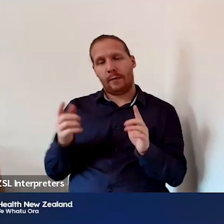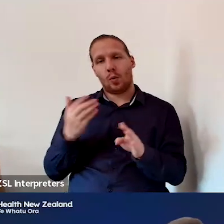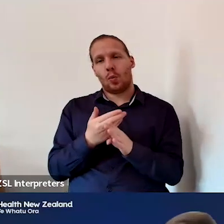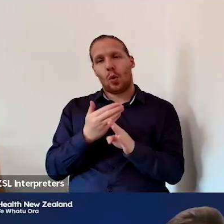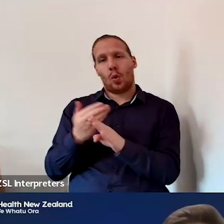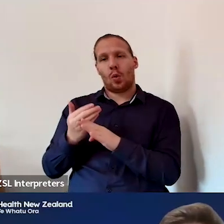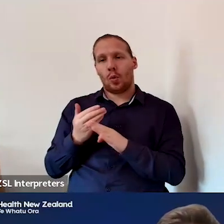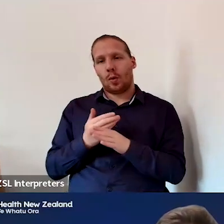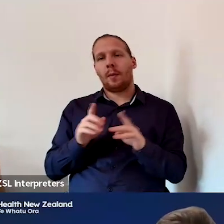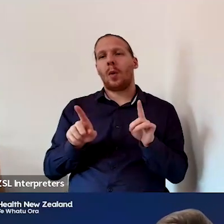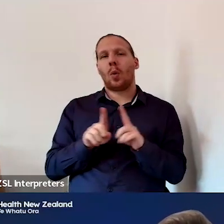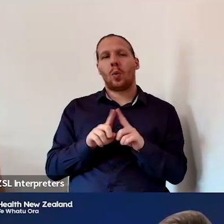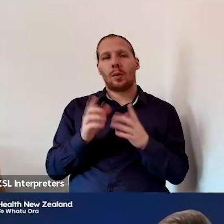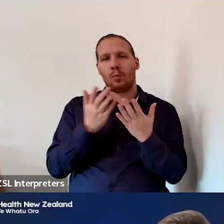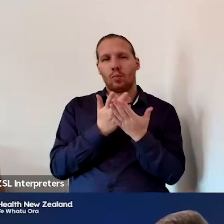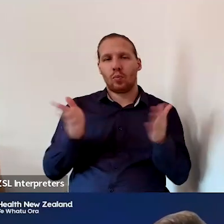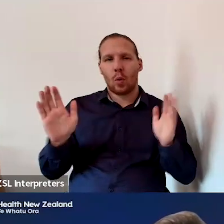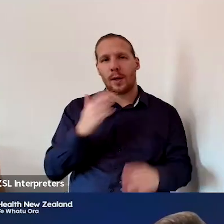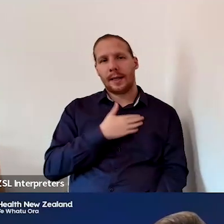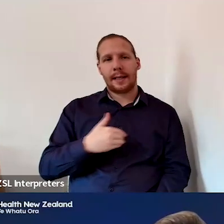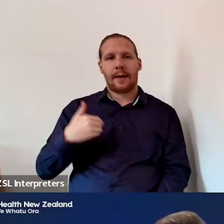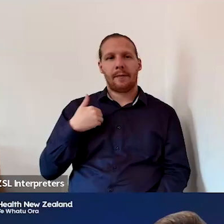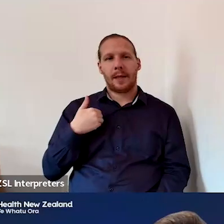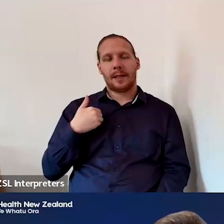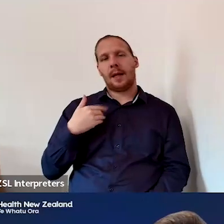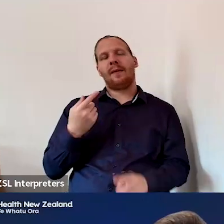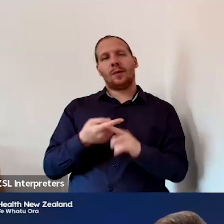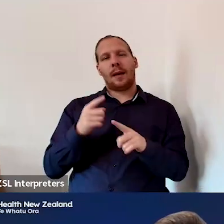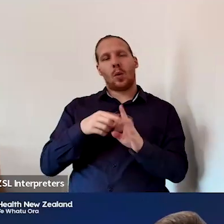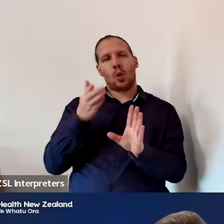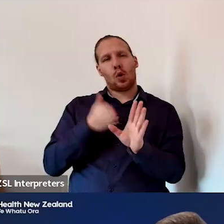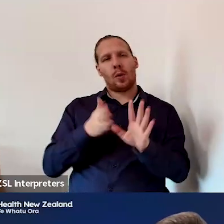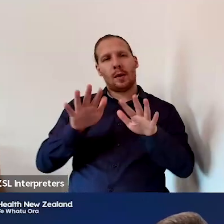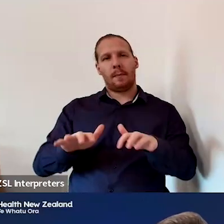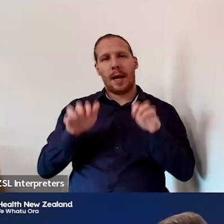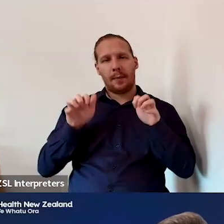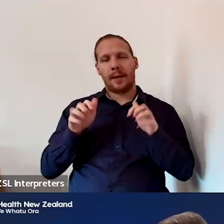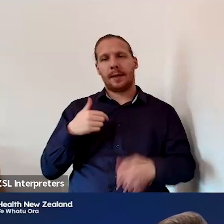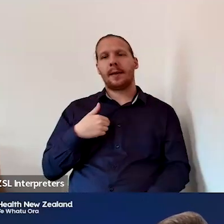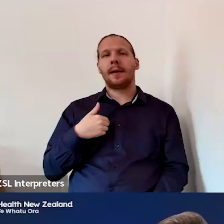And then there's also broader government things like the youth parliament. So the youth Parliament is organized by the Ministry for Youth Development.